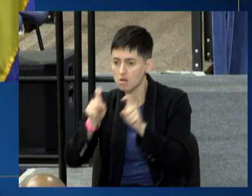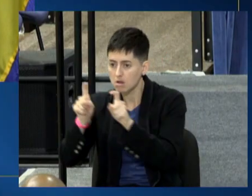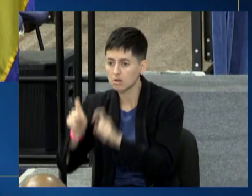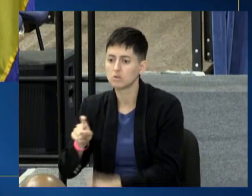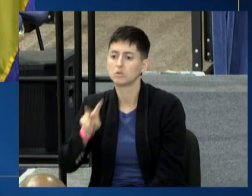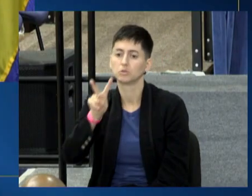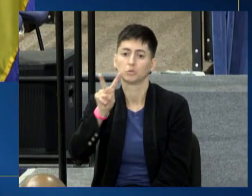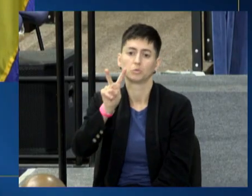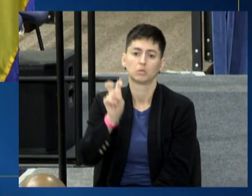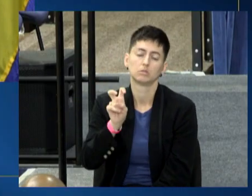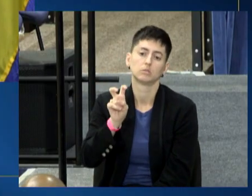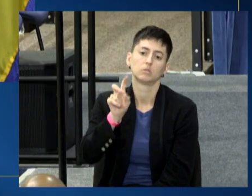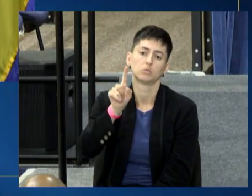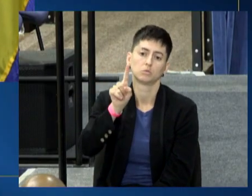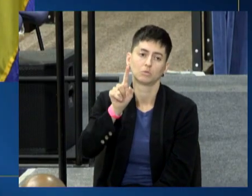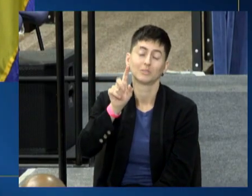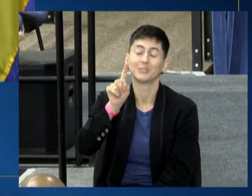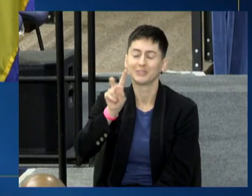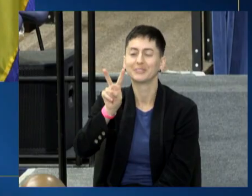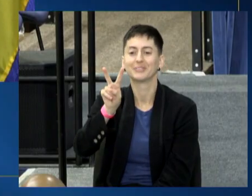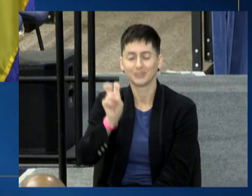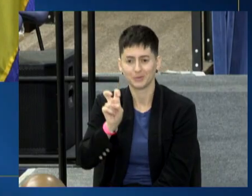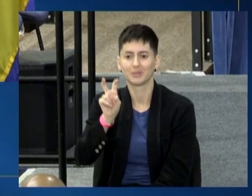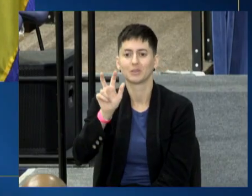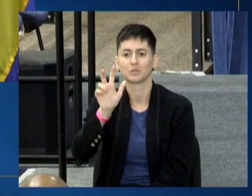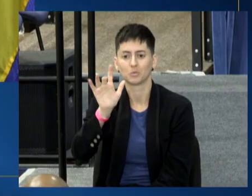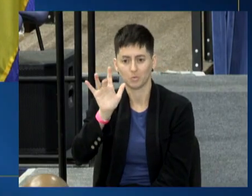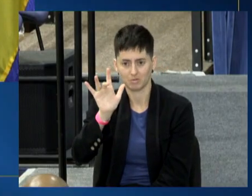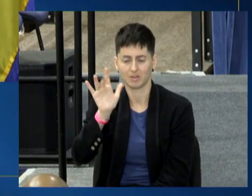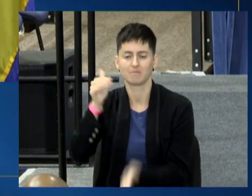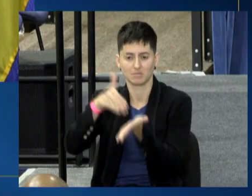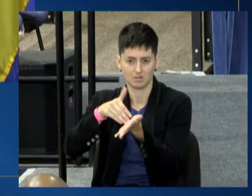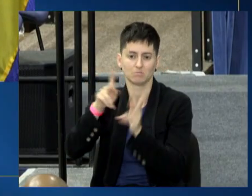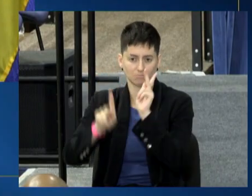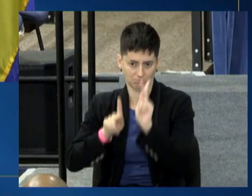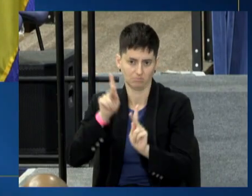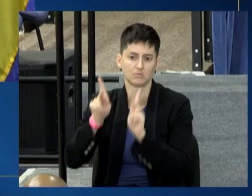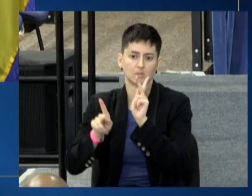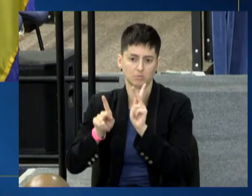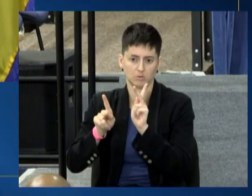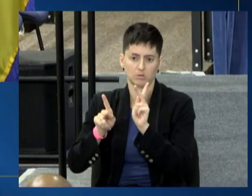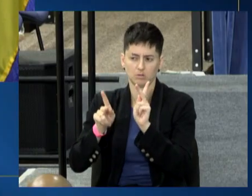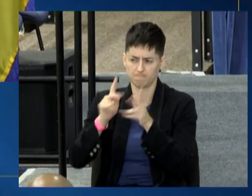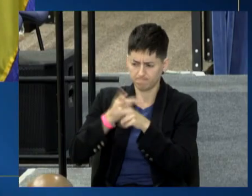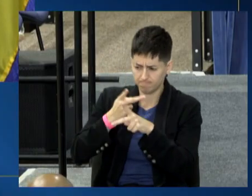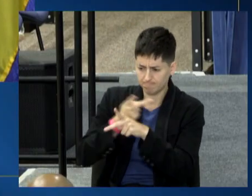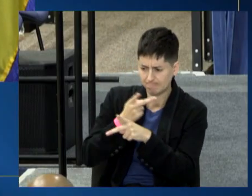to evaluate if multi cancer detection tests can actually save people's lives and prevent cancer